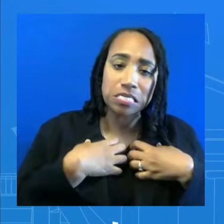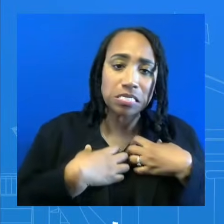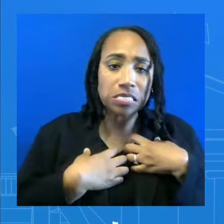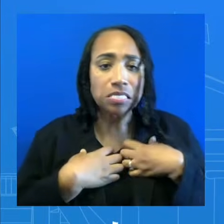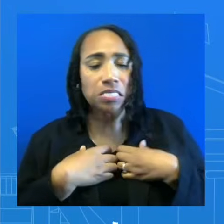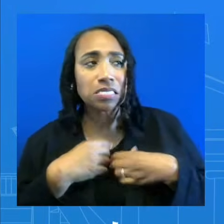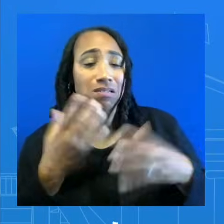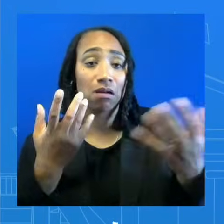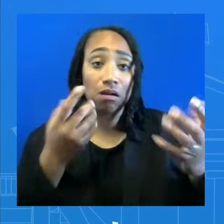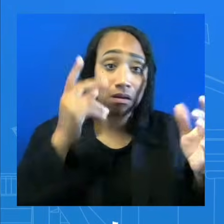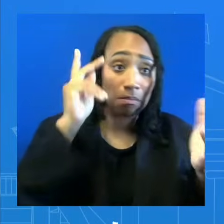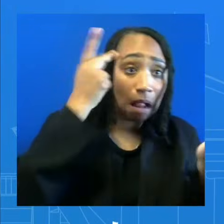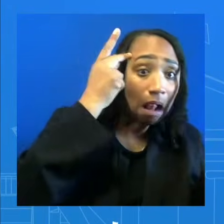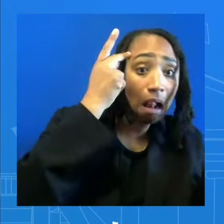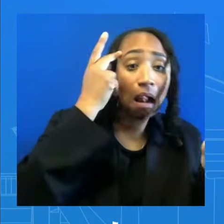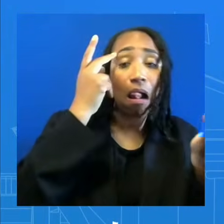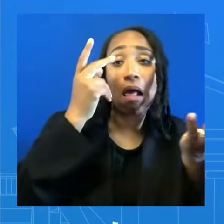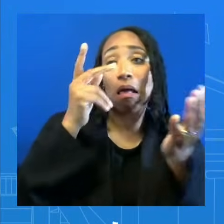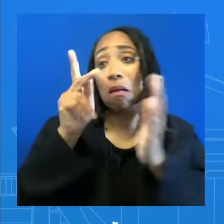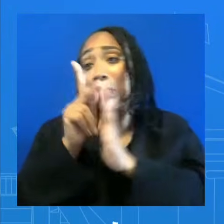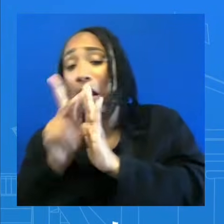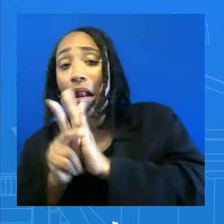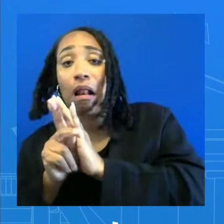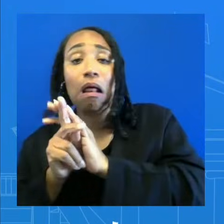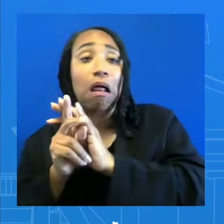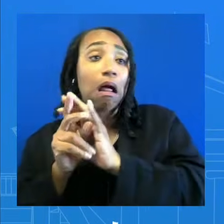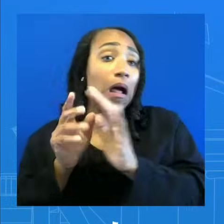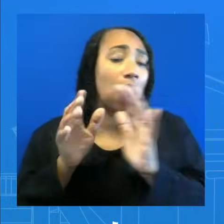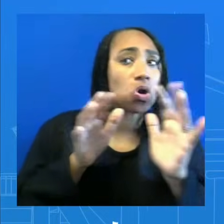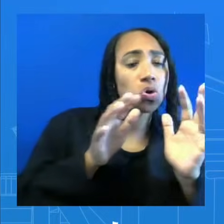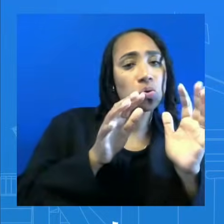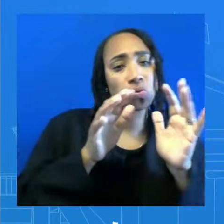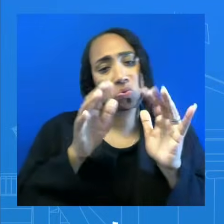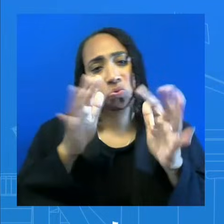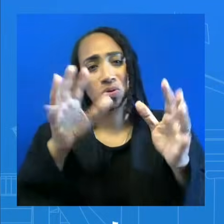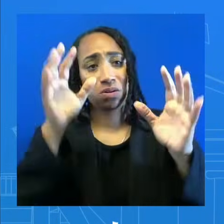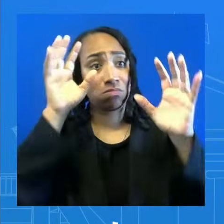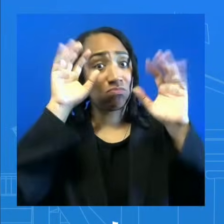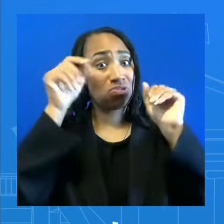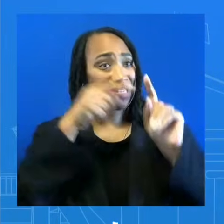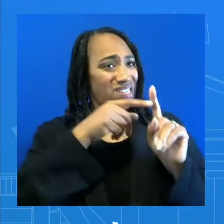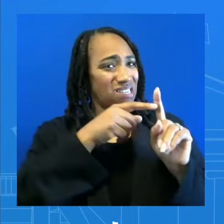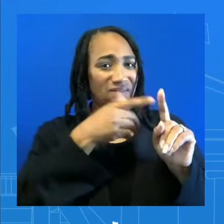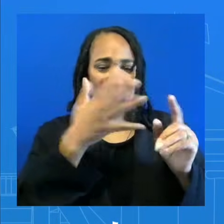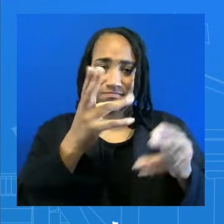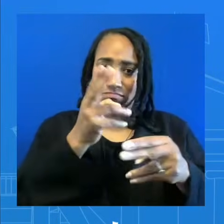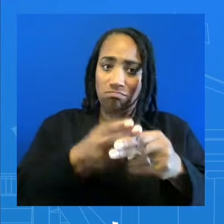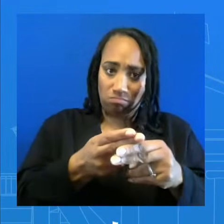I've mentioned Congressman Clyburn's -- his own words, saying that the president, even two weeks before he had made that decision,